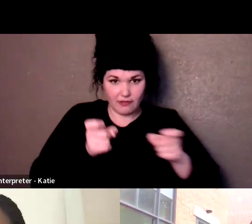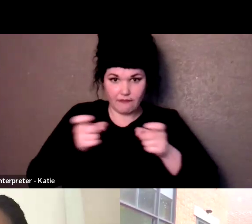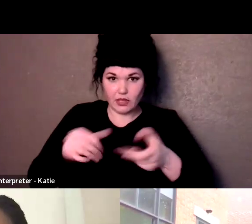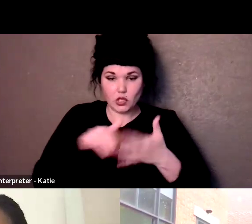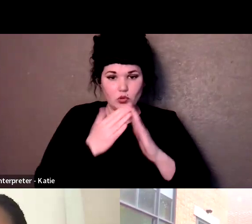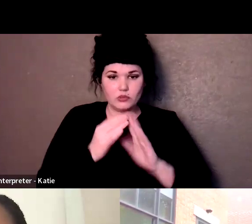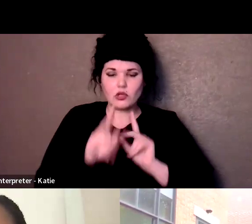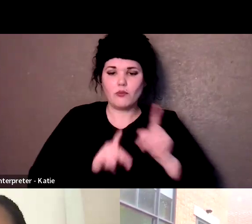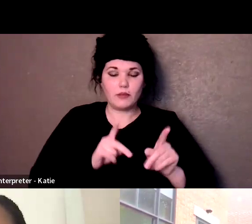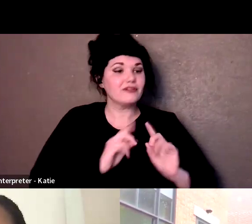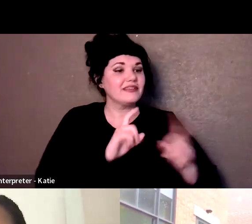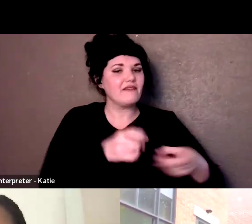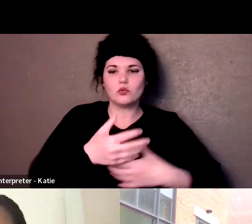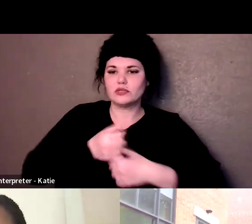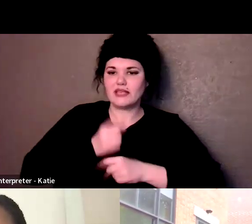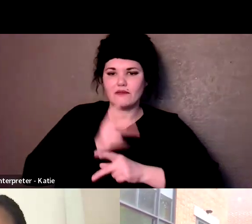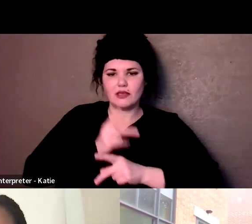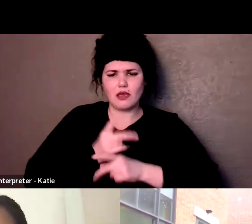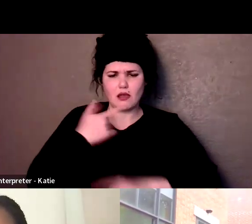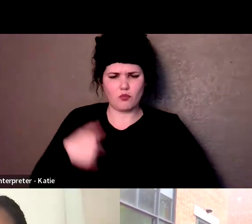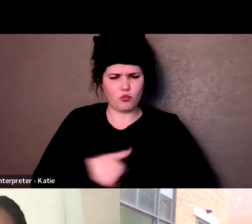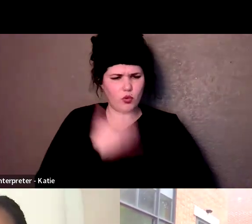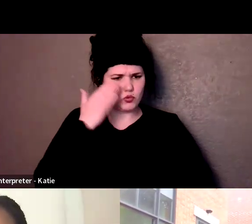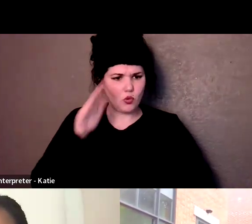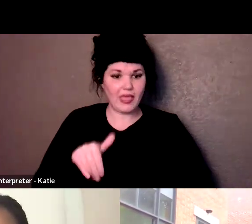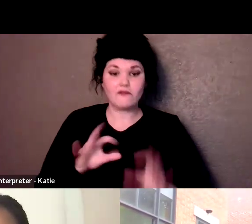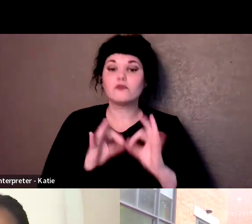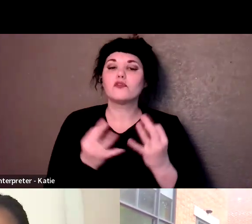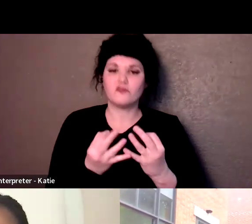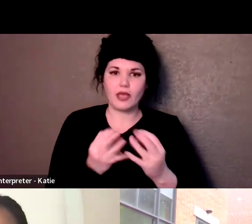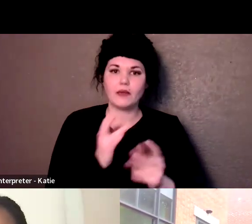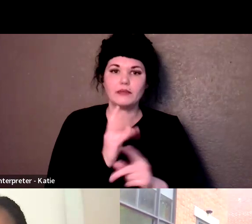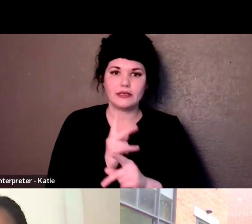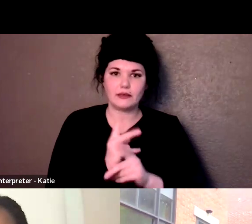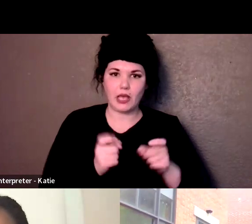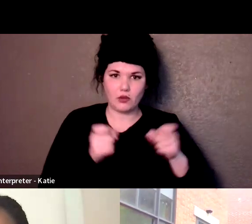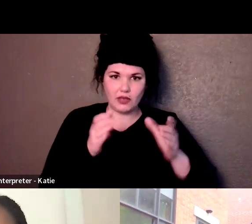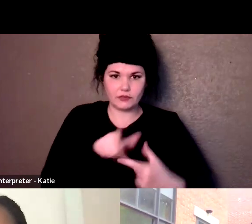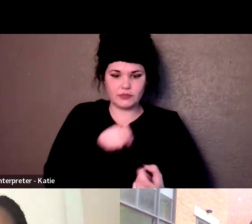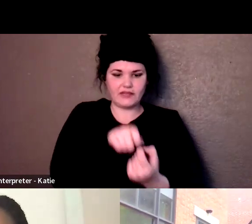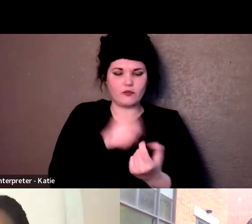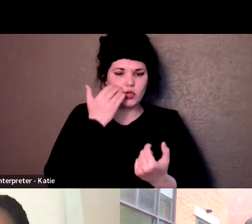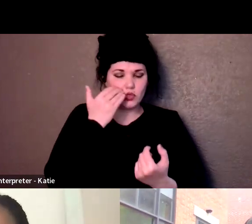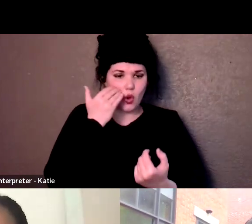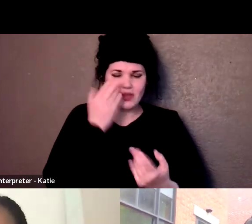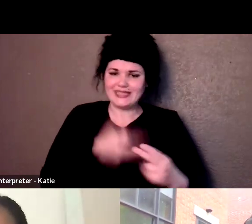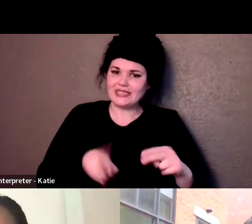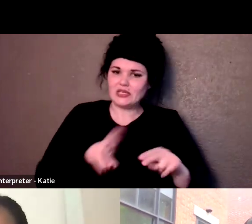in particular, there is an increase of caregiver stress, anxiety, depression, and